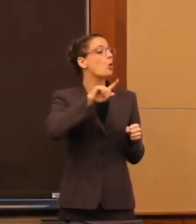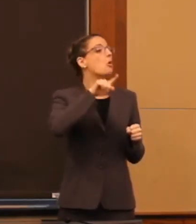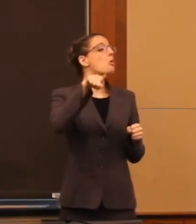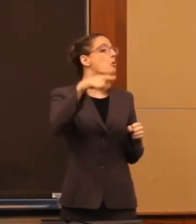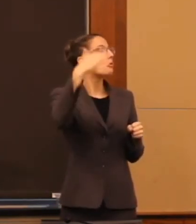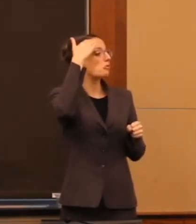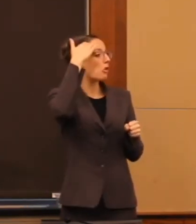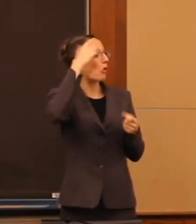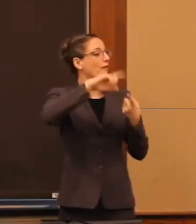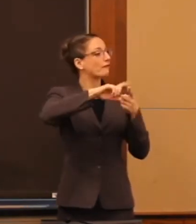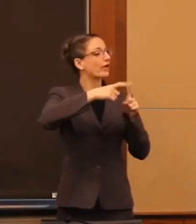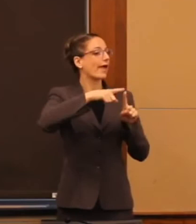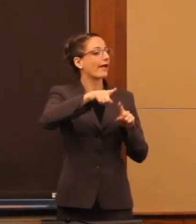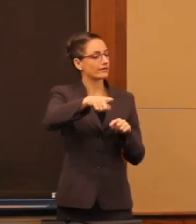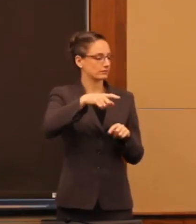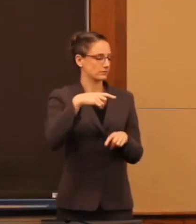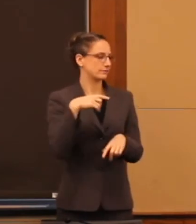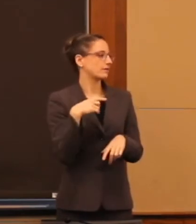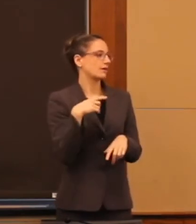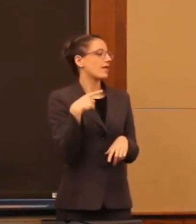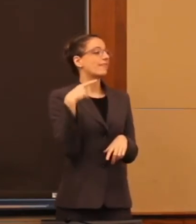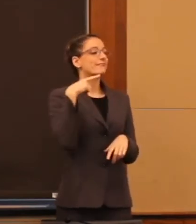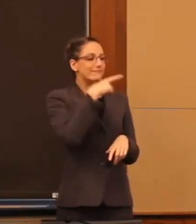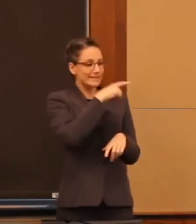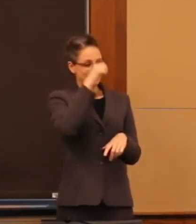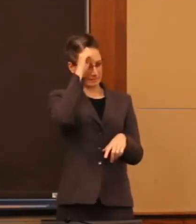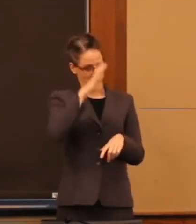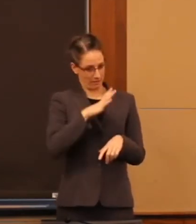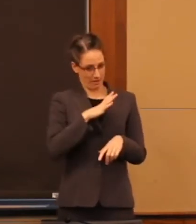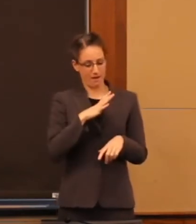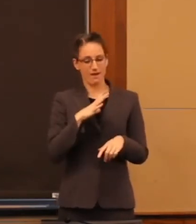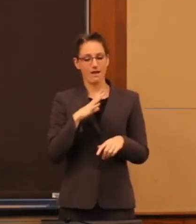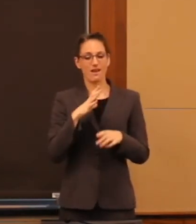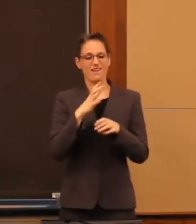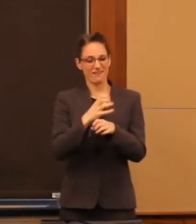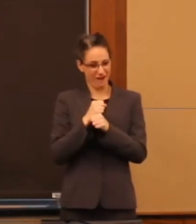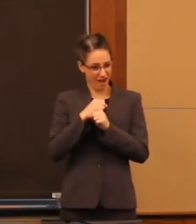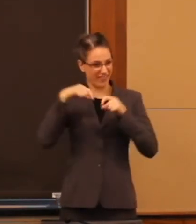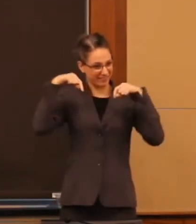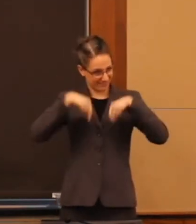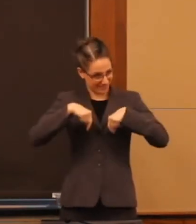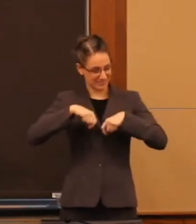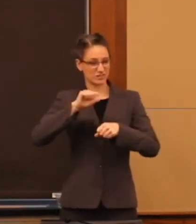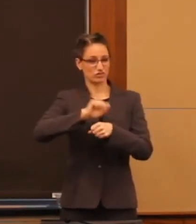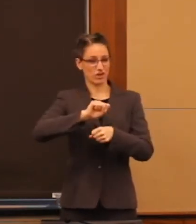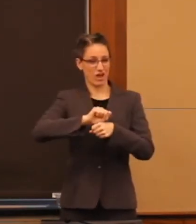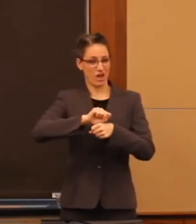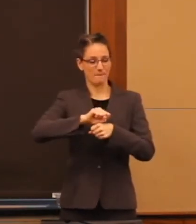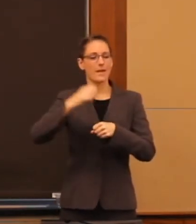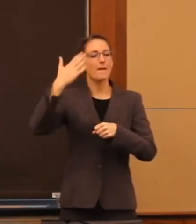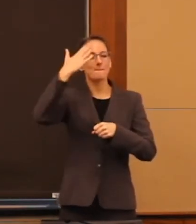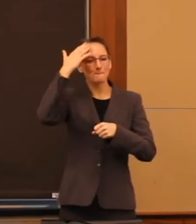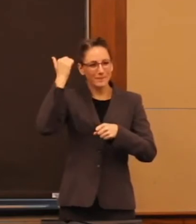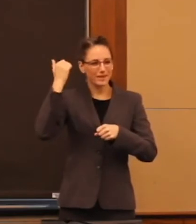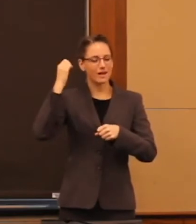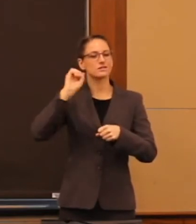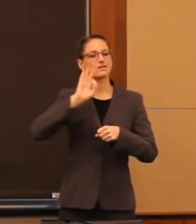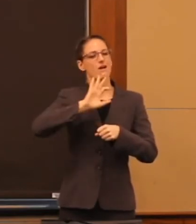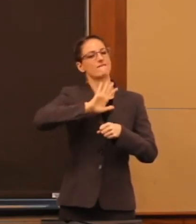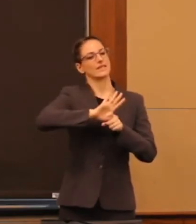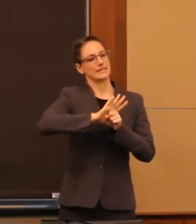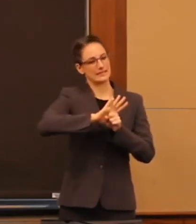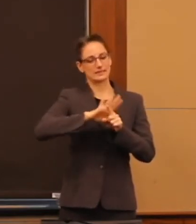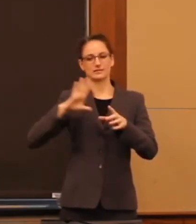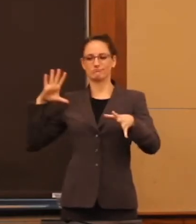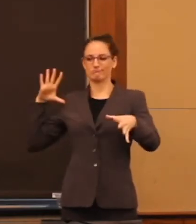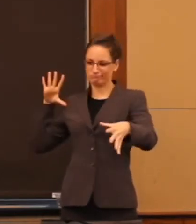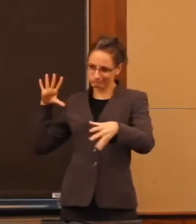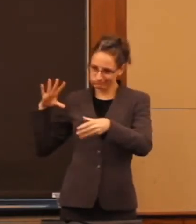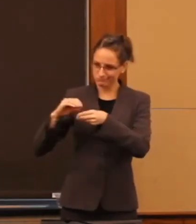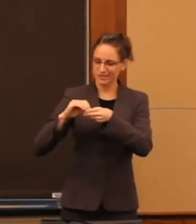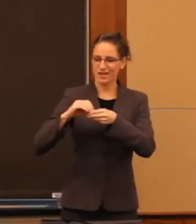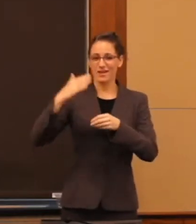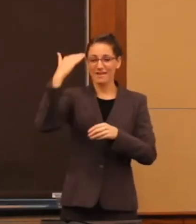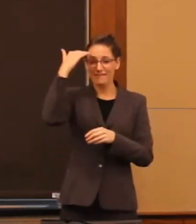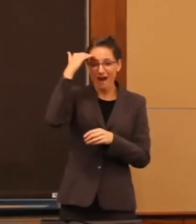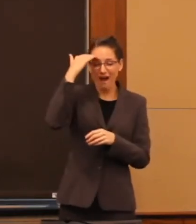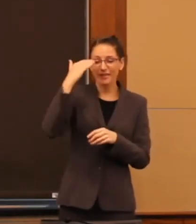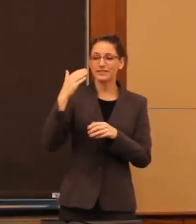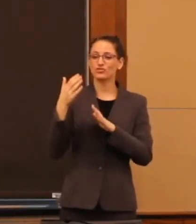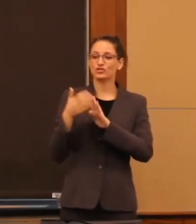This man has gotten this job because of all of his knowledge and capacity and record for